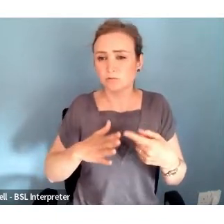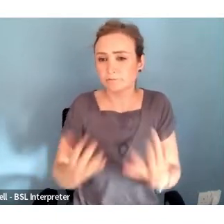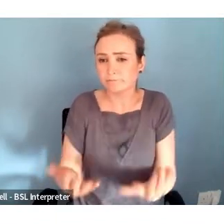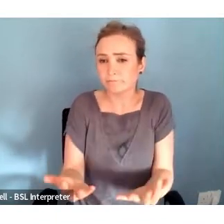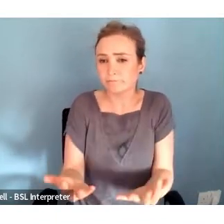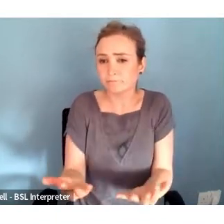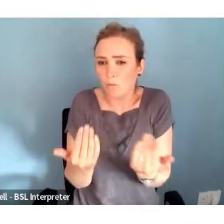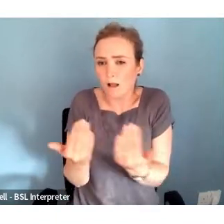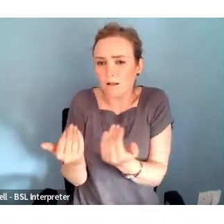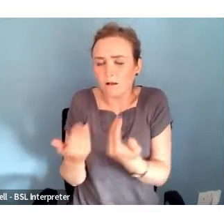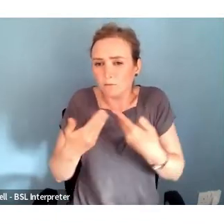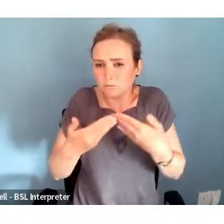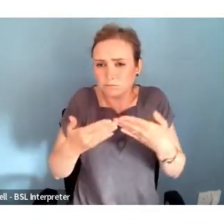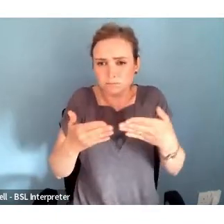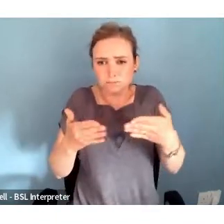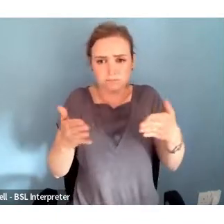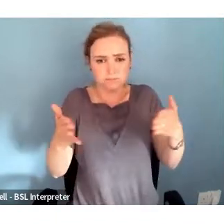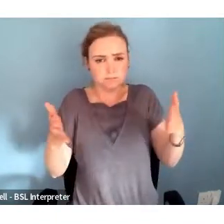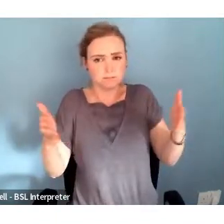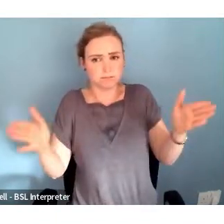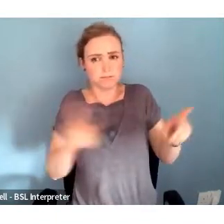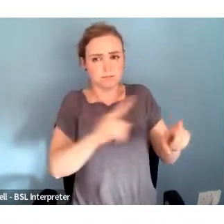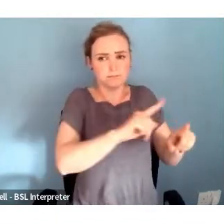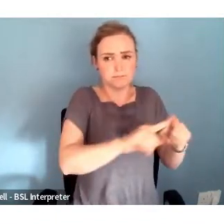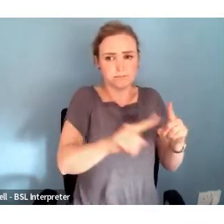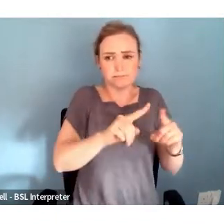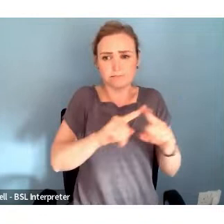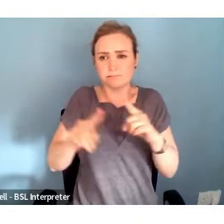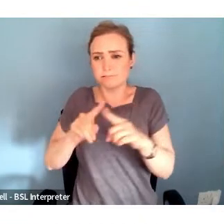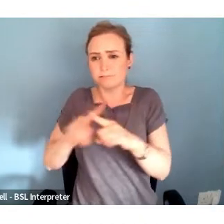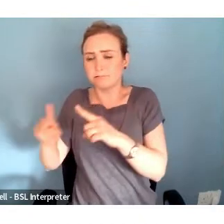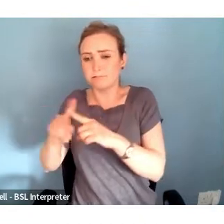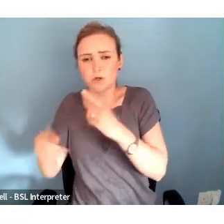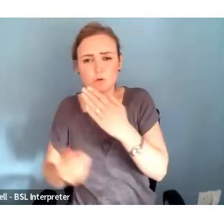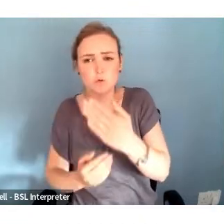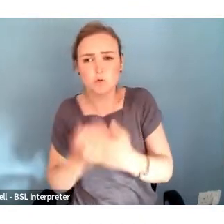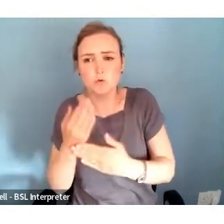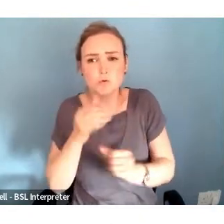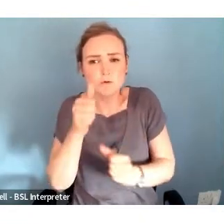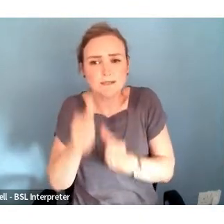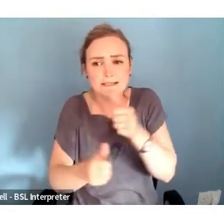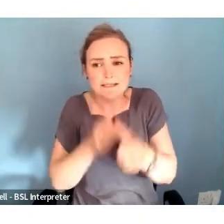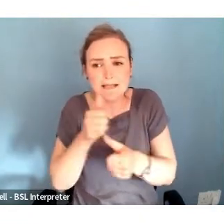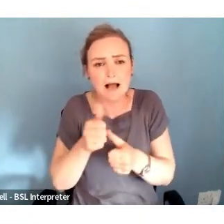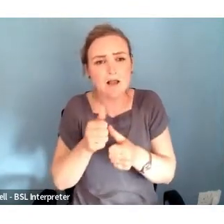new tenant, new perspectives and we absolutely recognise